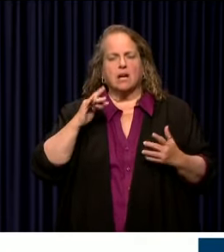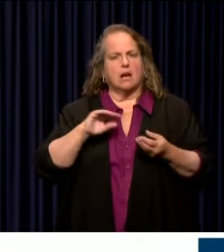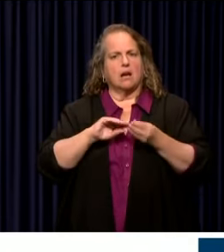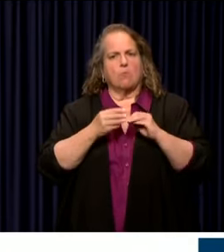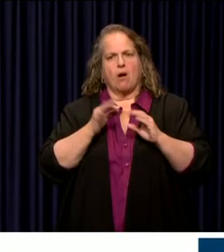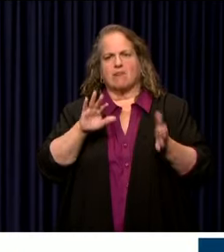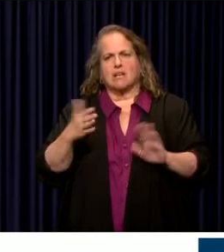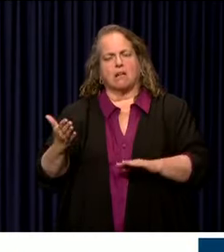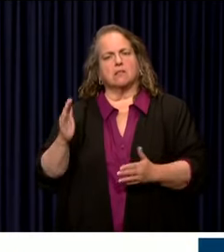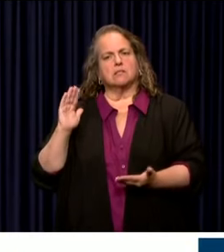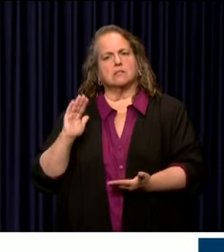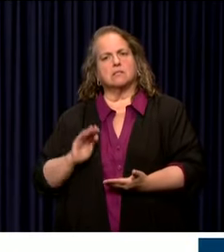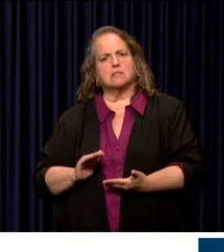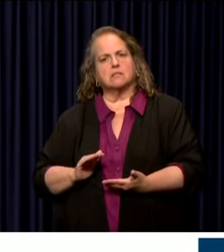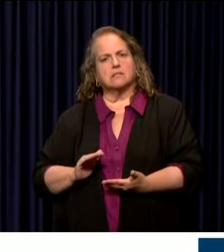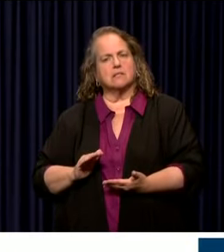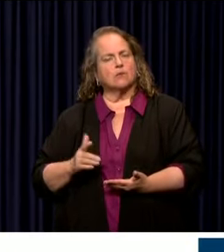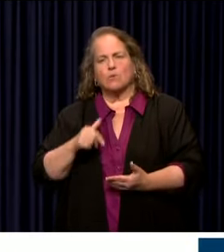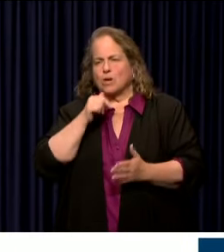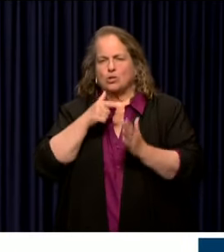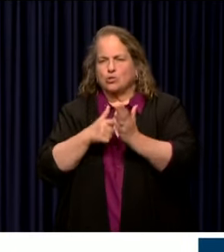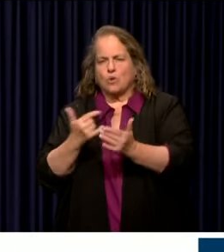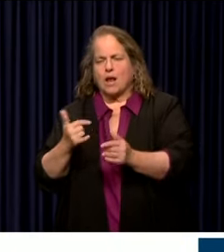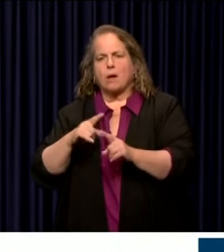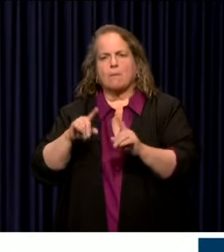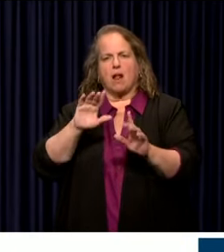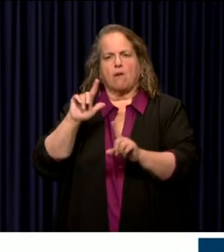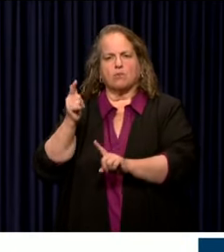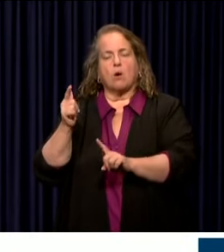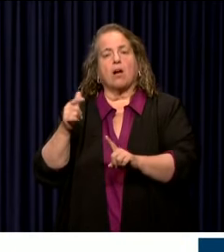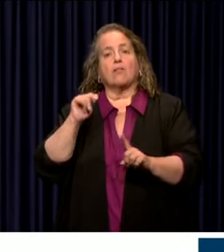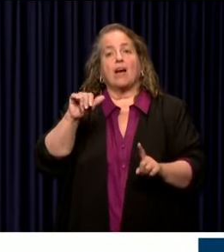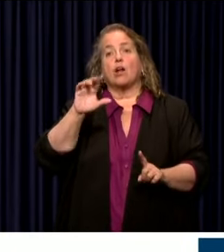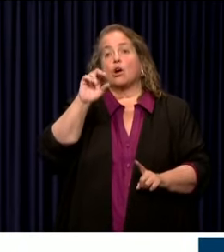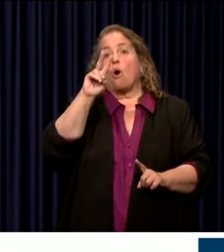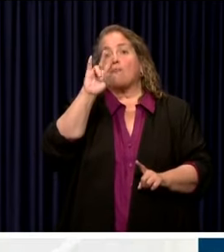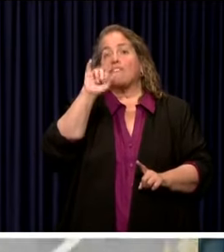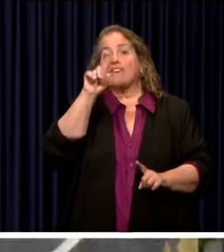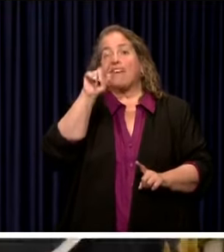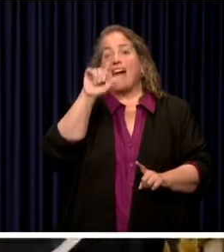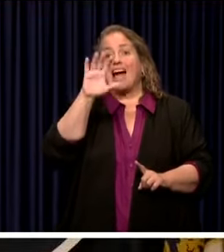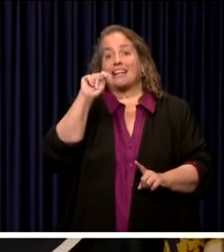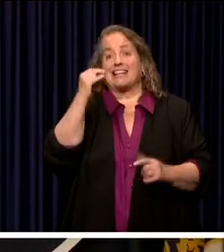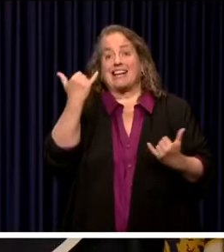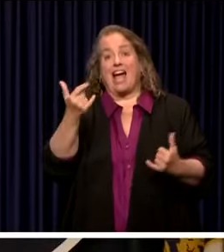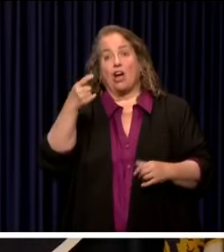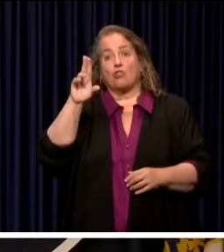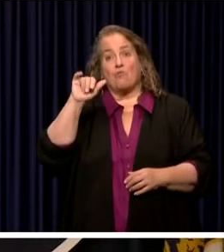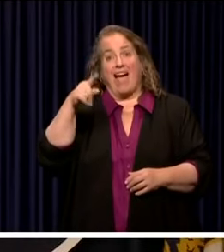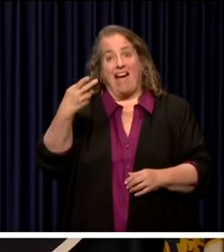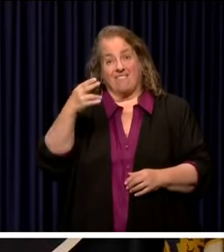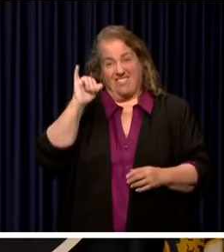WILLING TO KEEP IT UP. AVOID CROWDS AND GATHERINGS. PRACTICE SOCIAL DISTANCING.